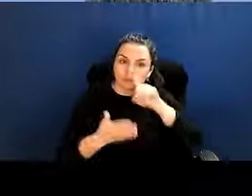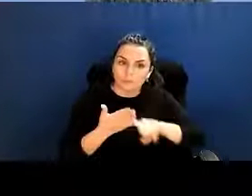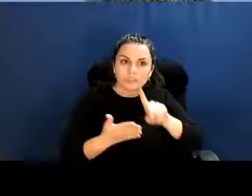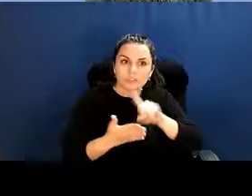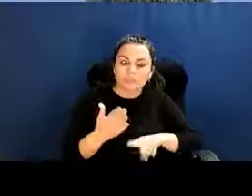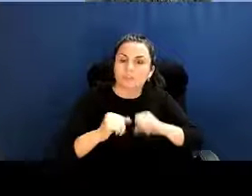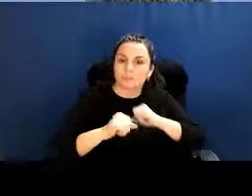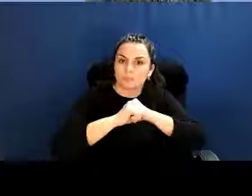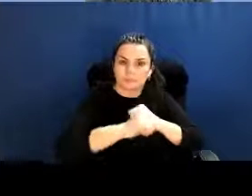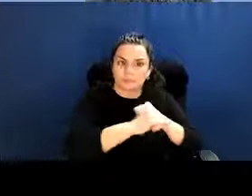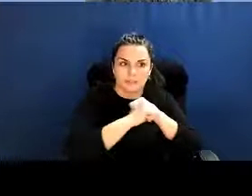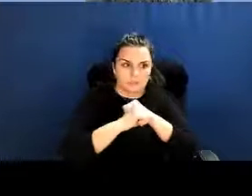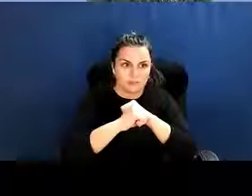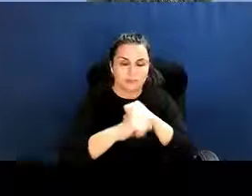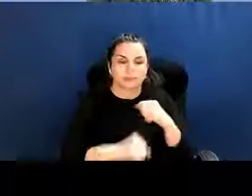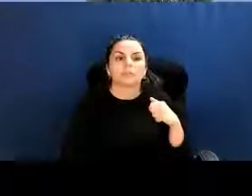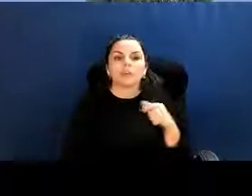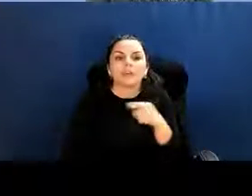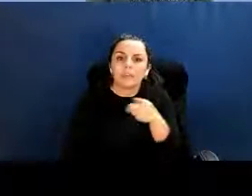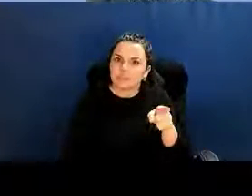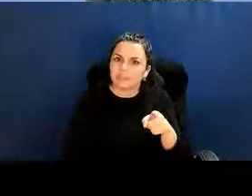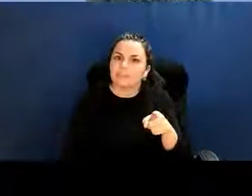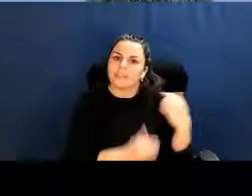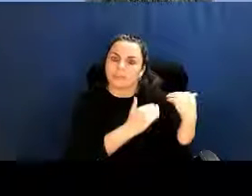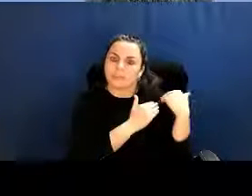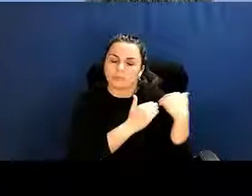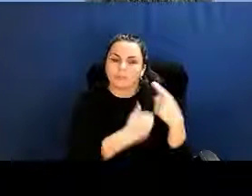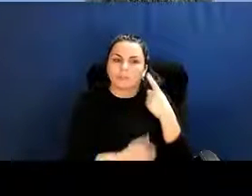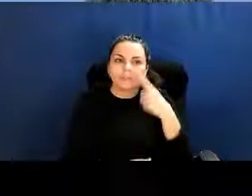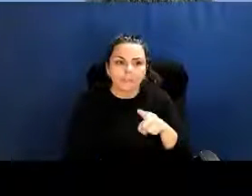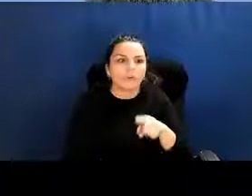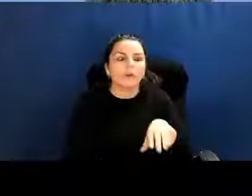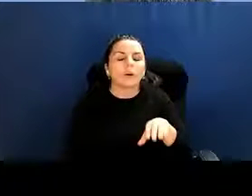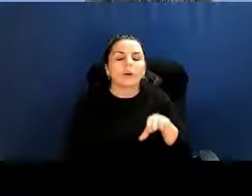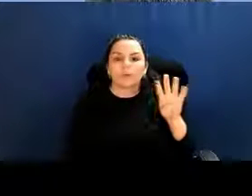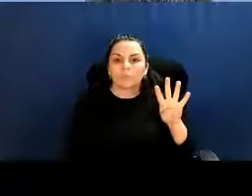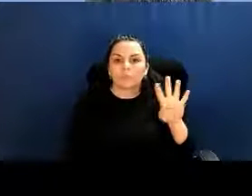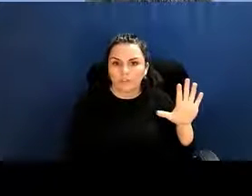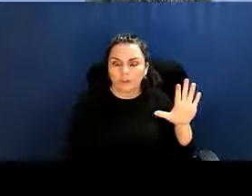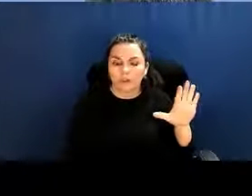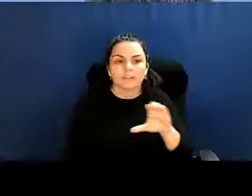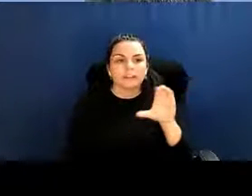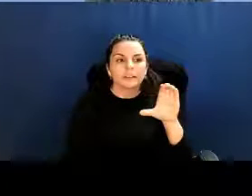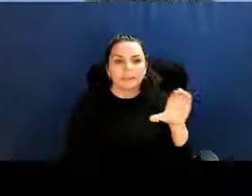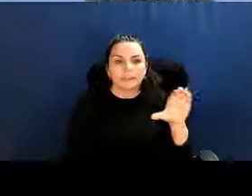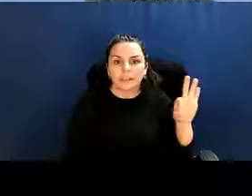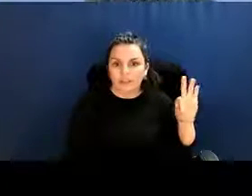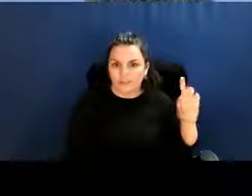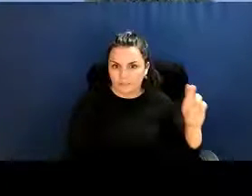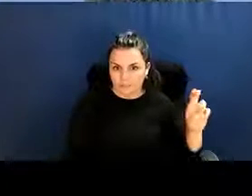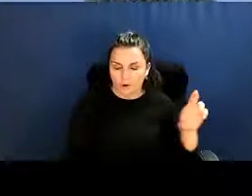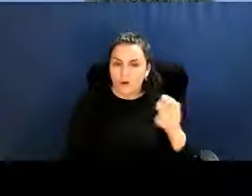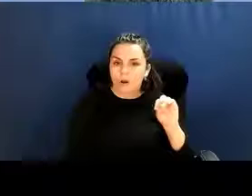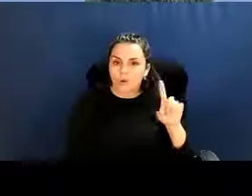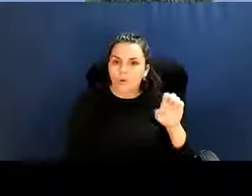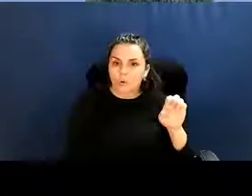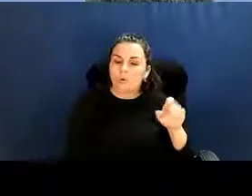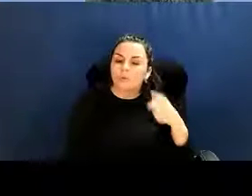for the of regulation called 45-CFR, code of federal regulation 46, part 46.